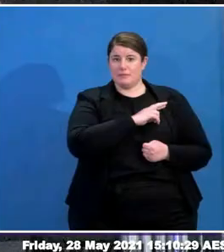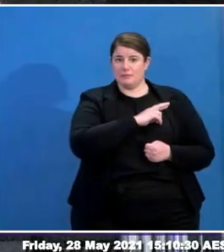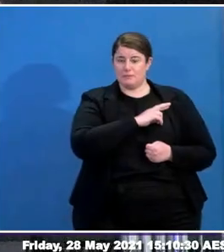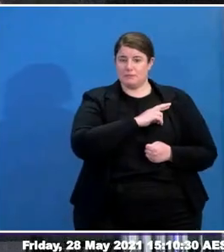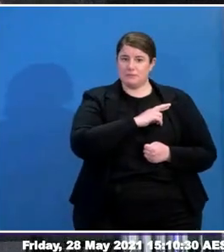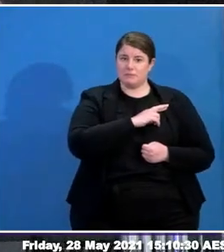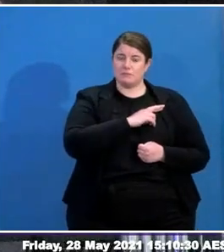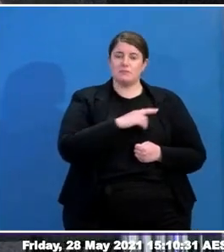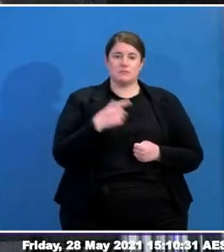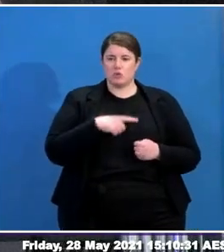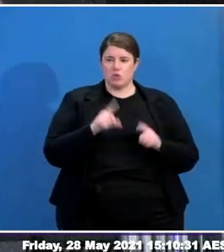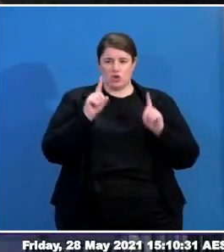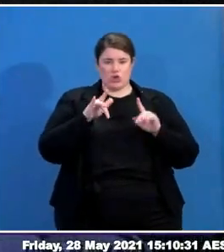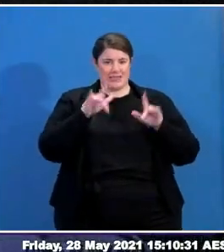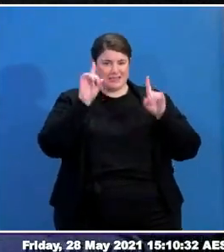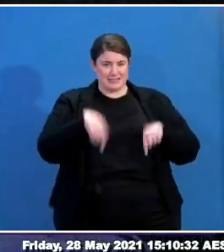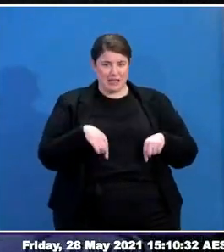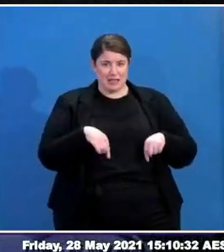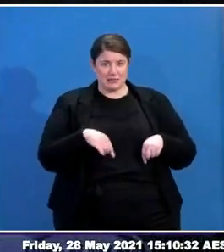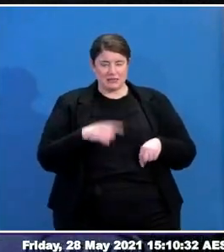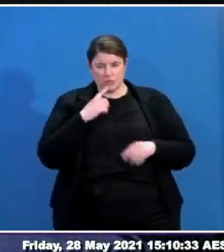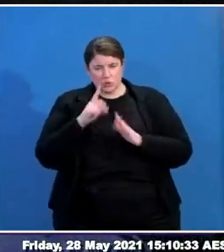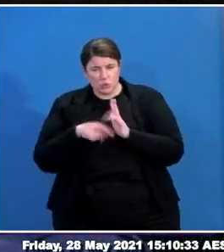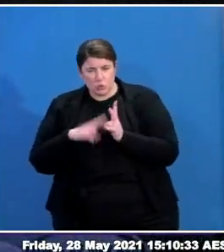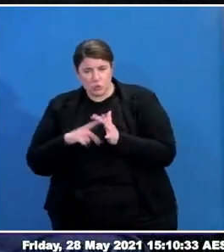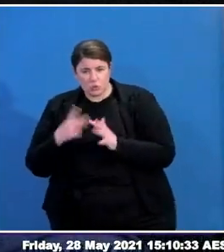operation at that time; is that fair? In June MS BENNETT: June 2018?